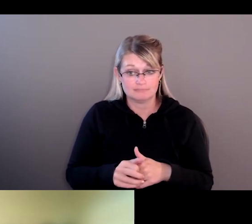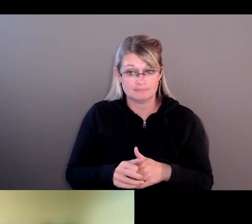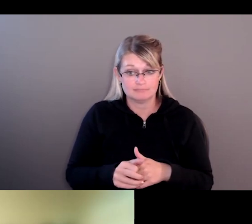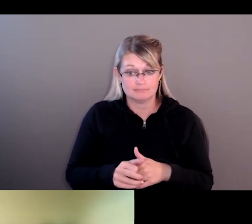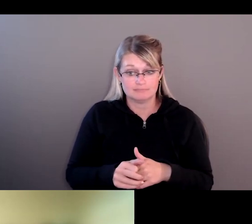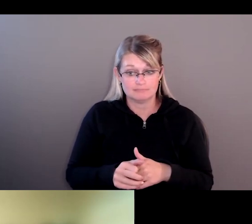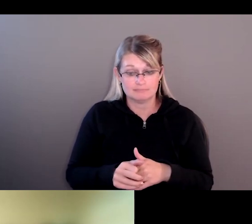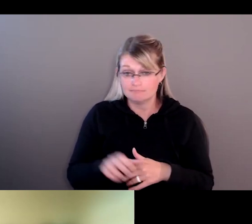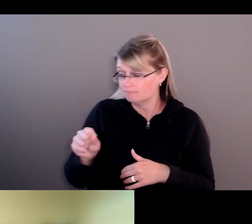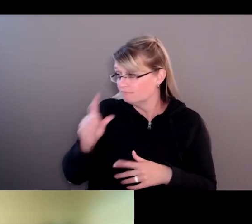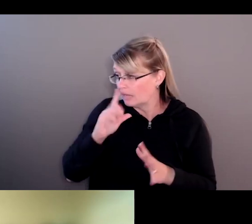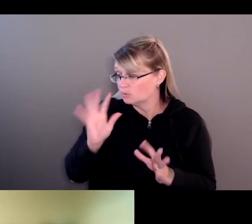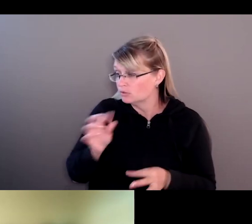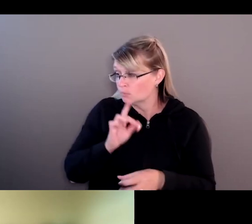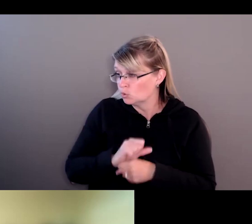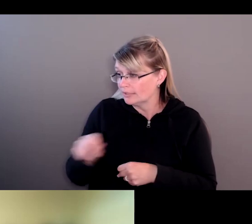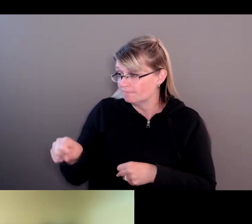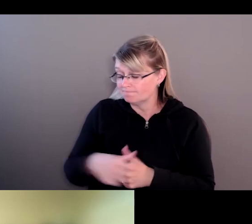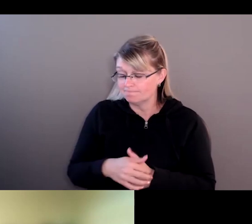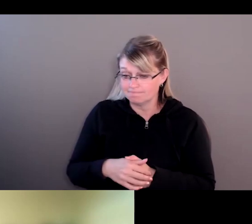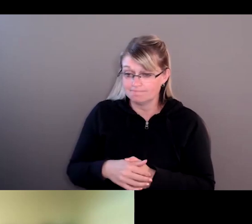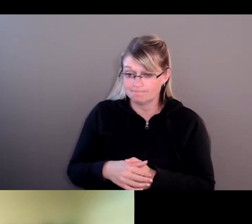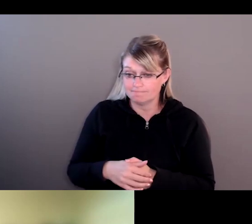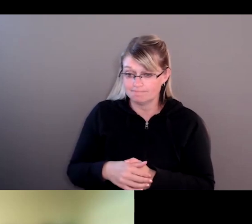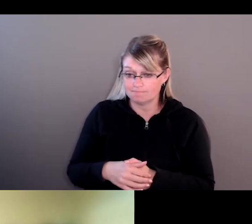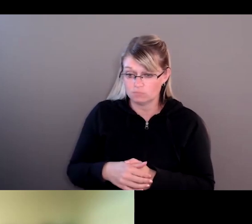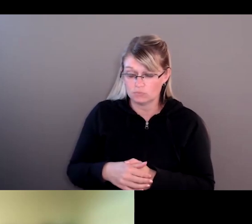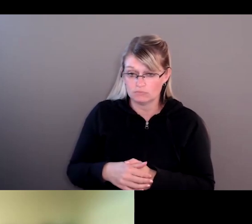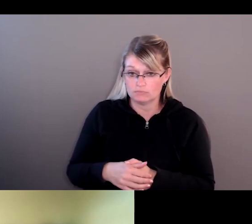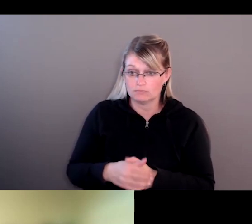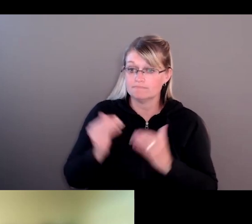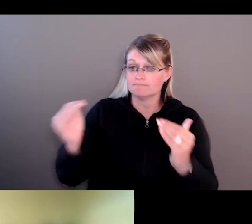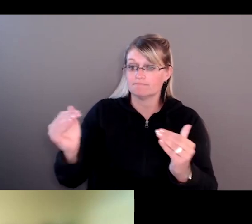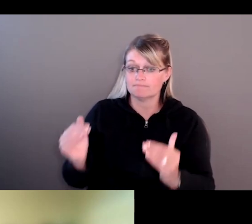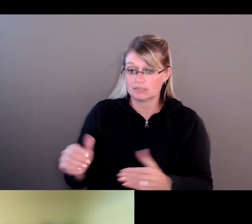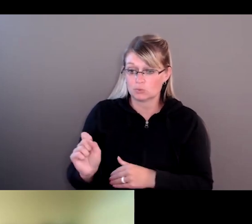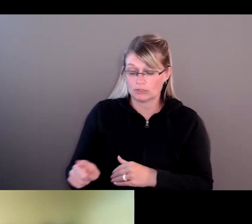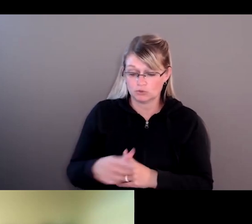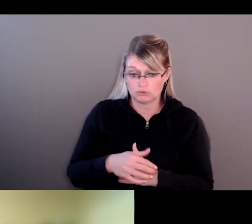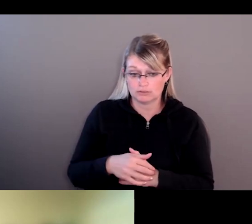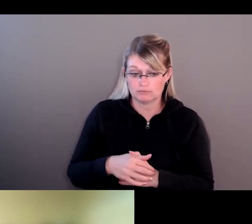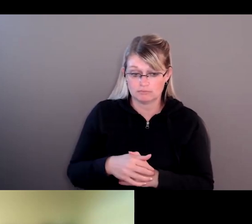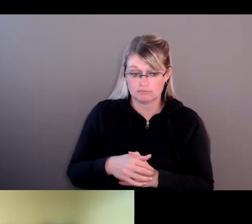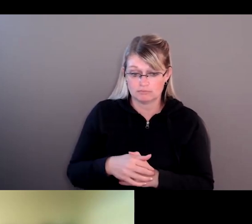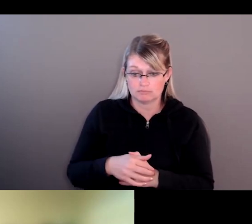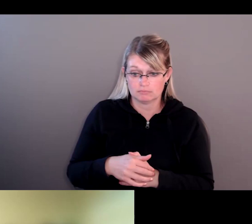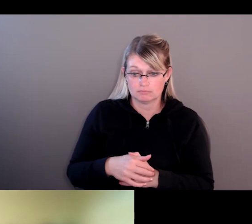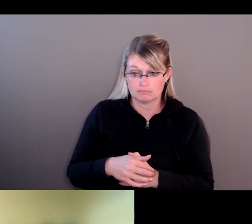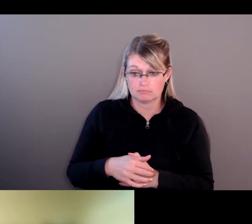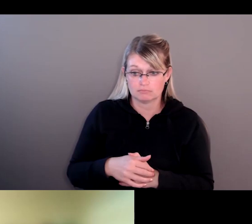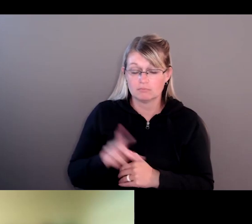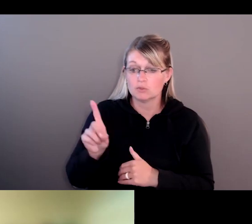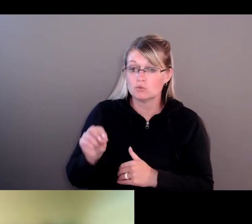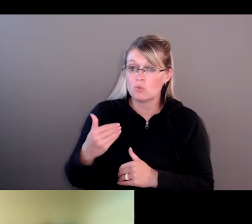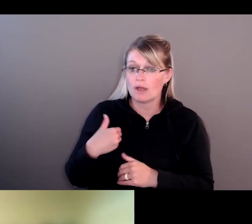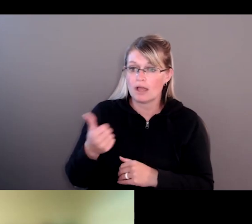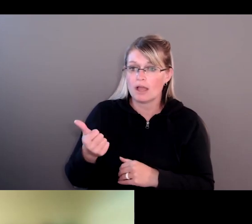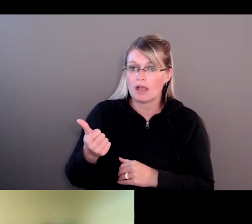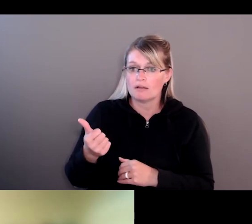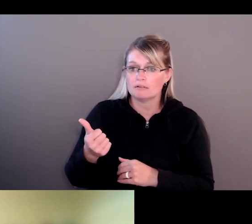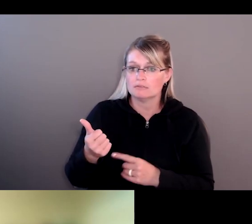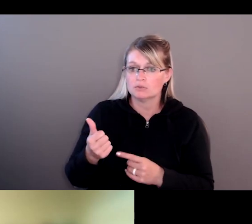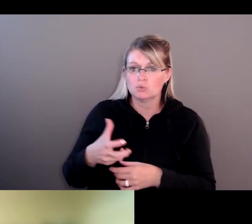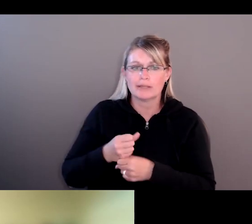Absolutely, absolutely. Next question is, do you have any -- getting started resources for